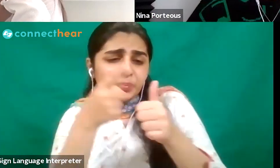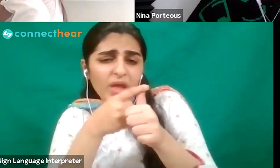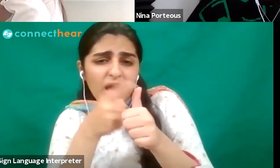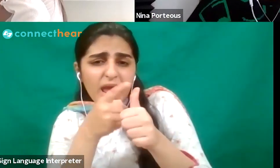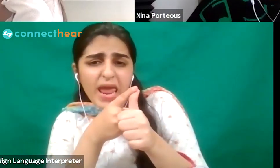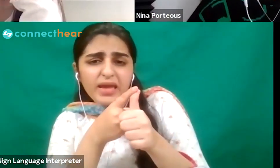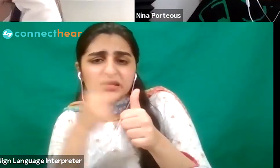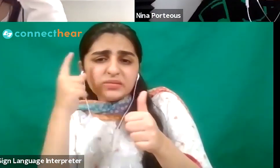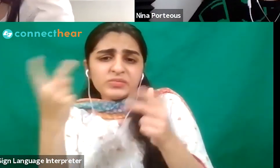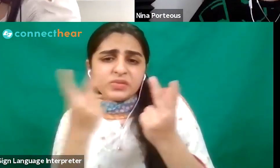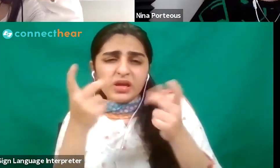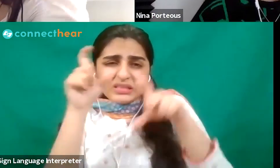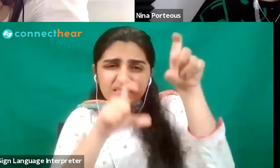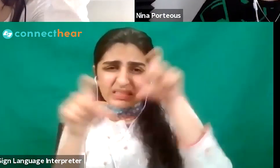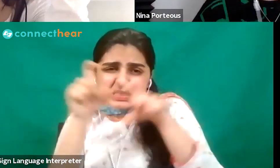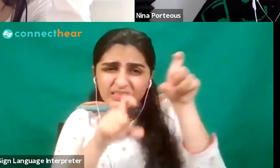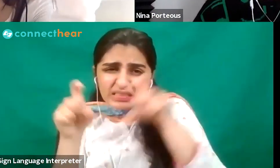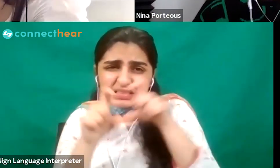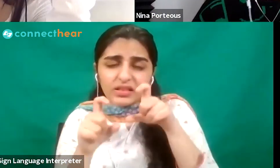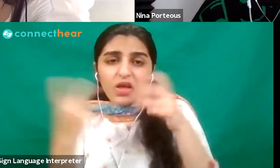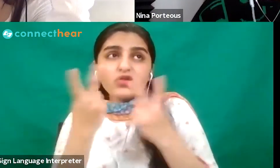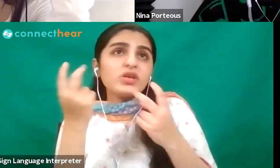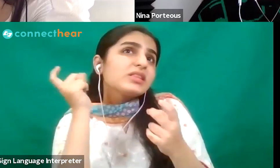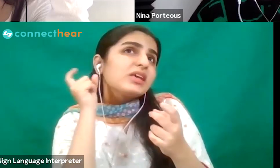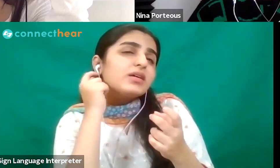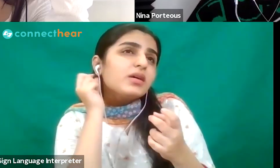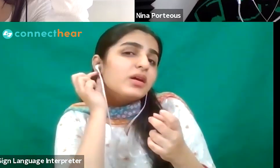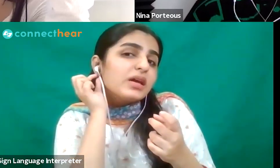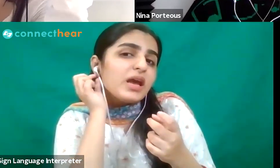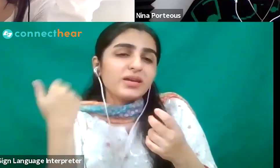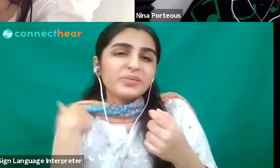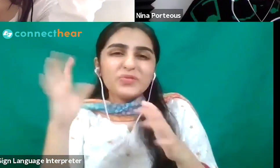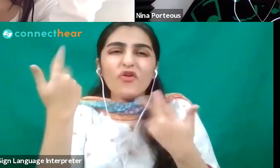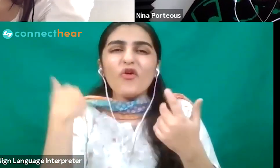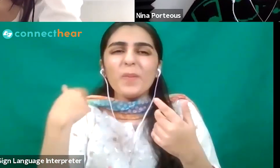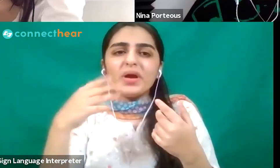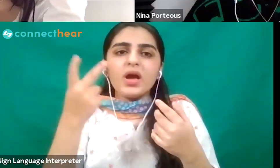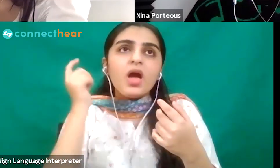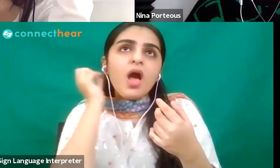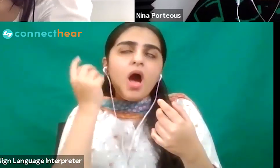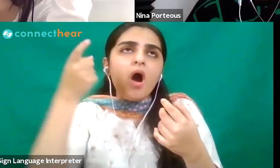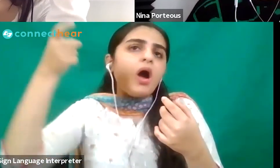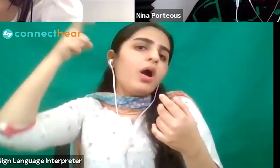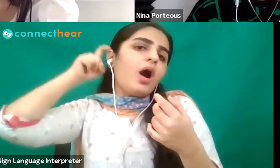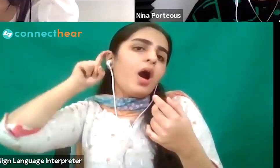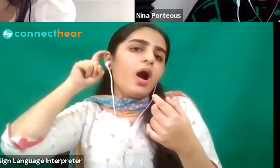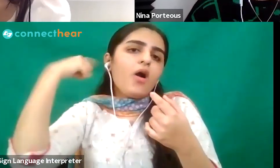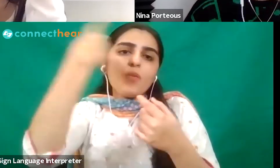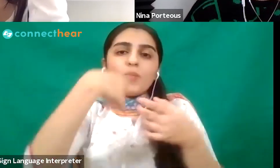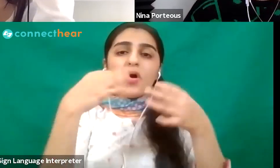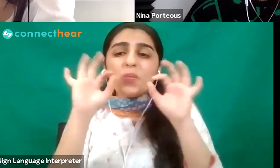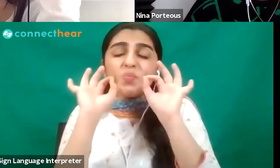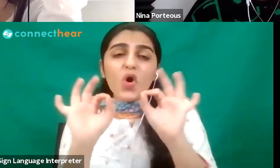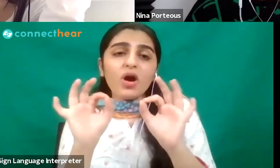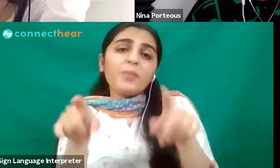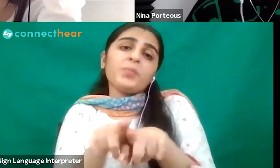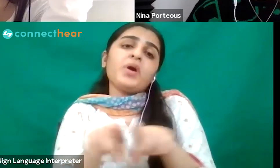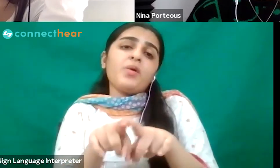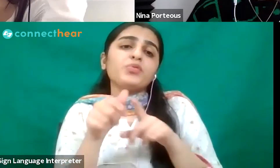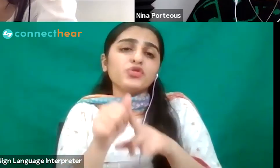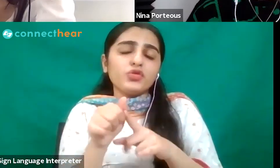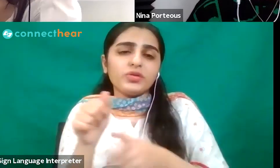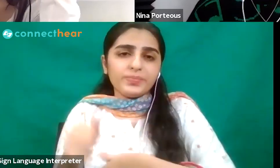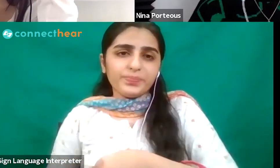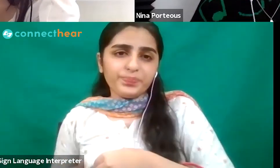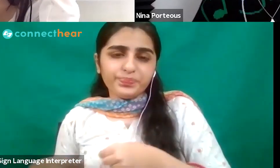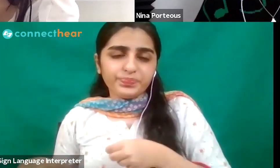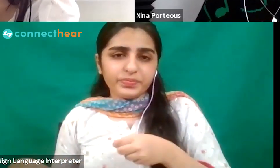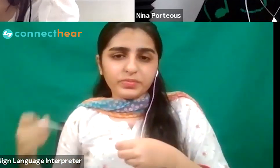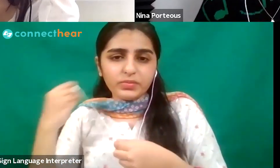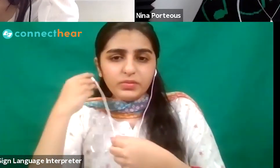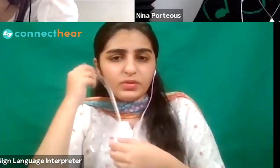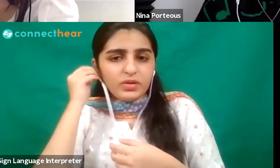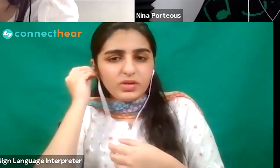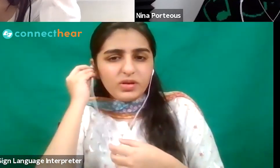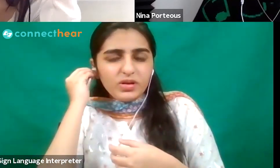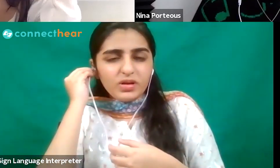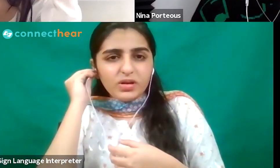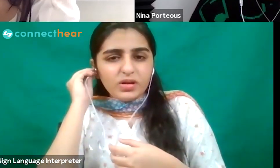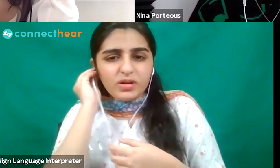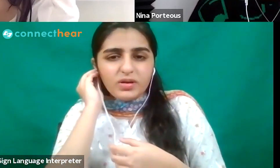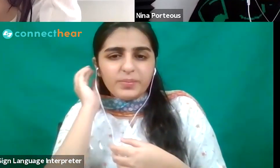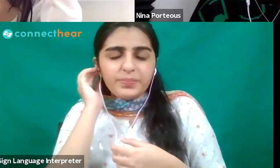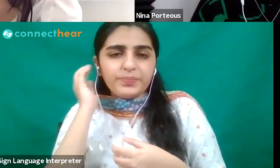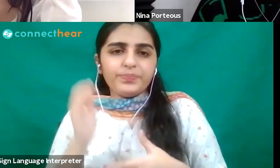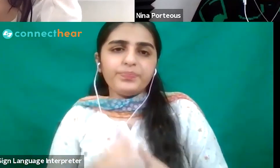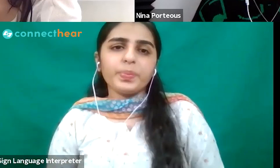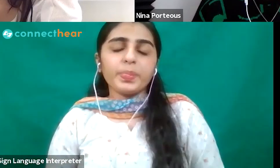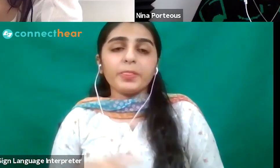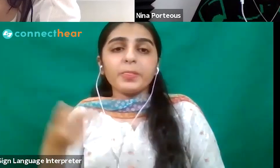You just want to be away, because sometimes someone can be calling me from back, and you just have no idea, and then afterwards when you don't hear them you kind of pulled it up a full, you're like oh my god how embarrassing is passive recording me like